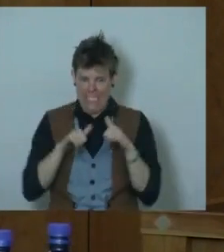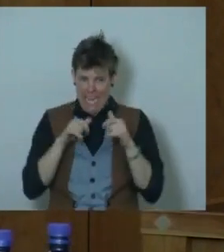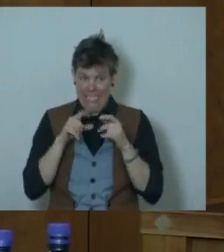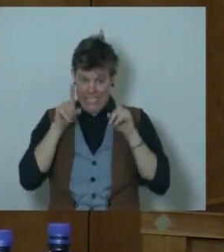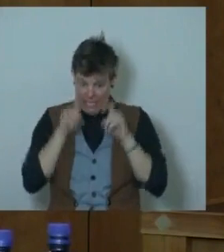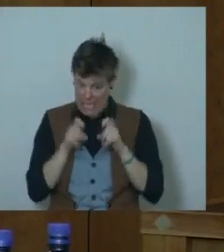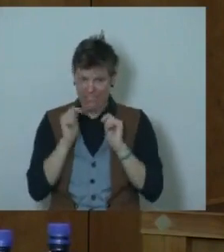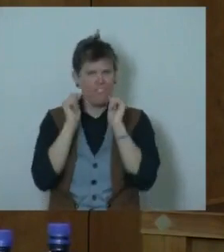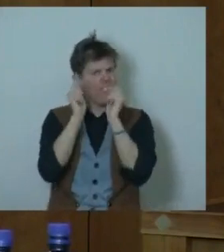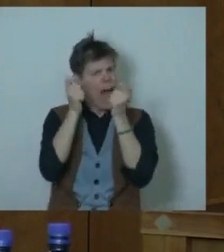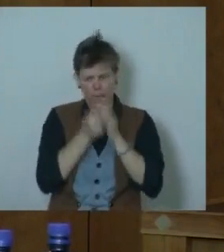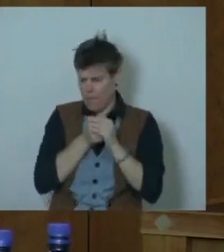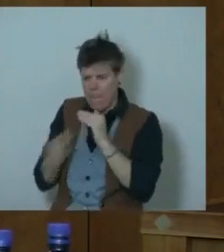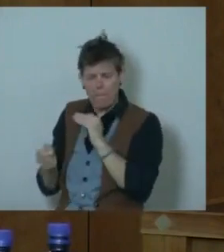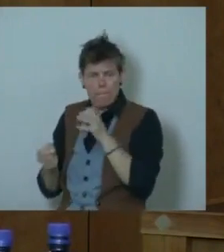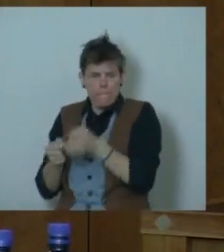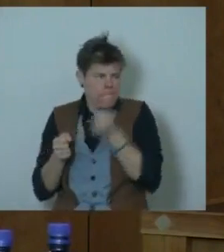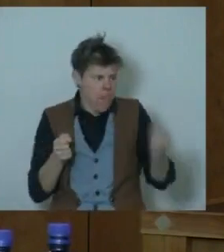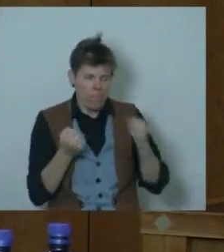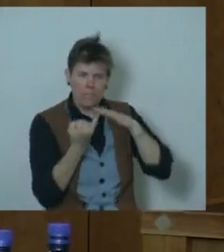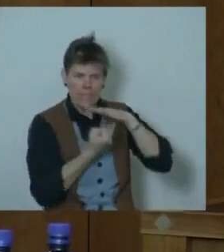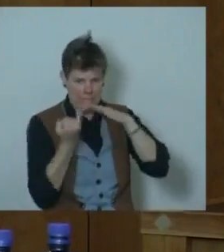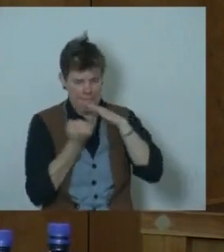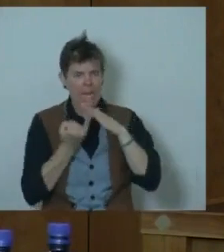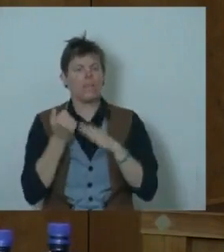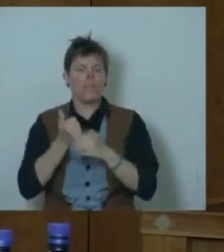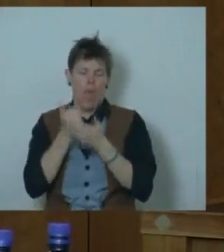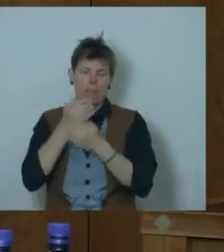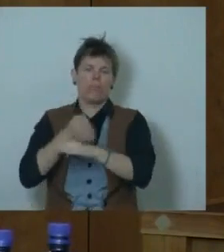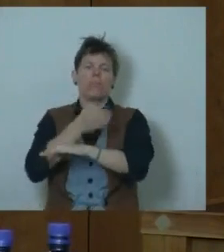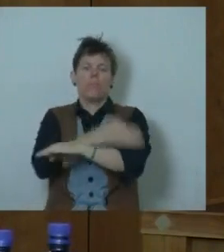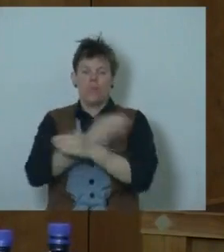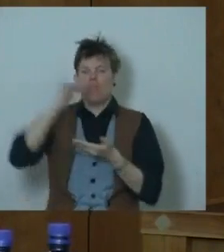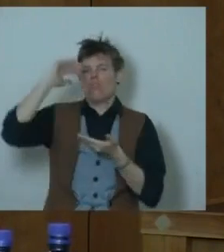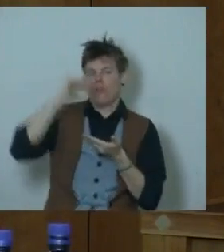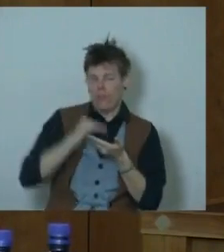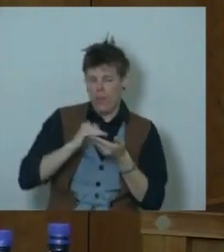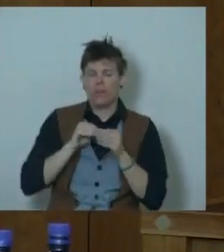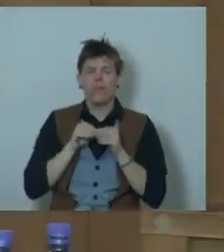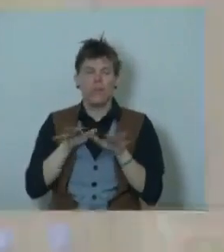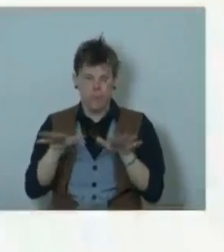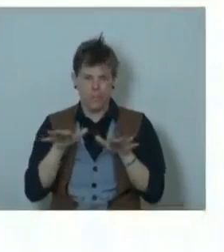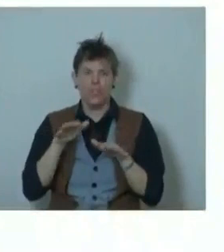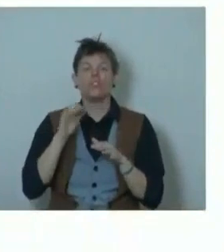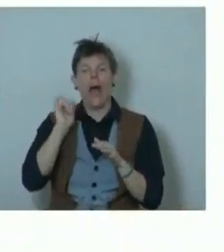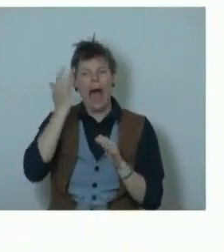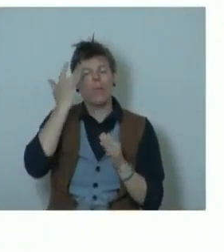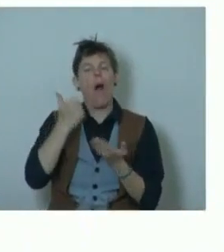AND THOSE PEOPLE DON’T GO OUT TO INFECT ANOTHER TWO TO 10 PEOPLE.